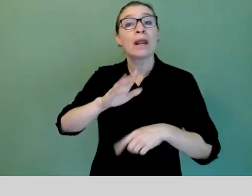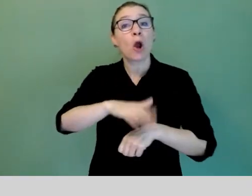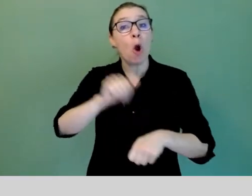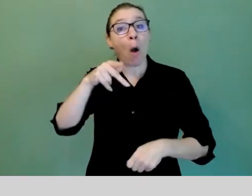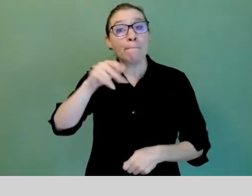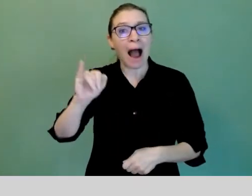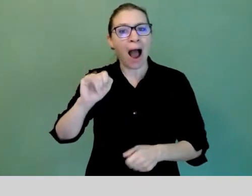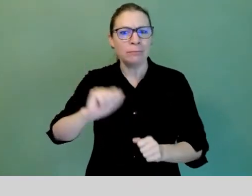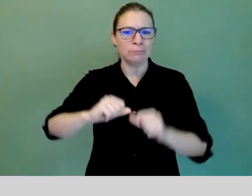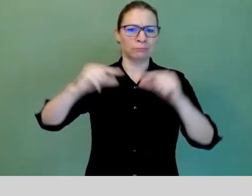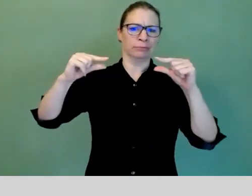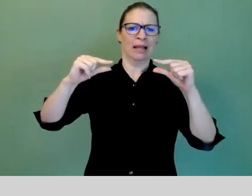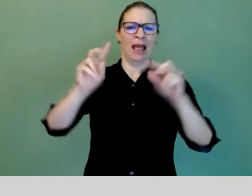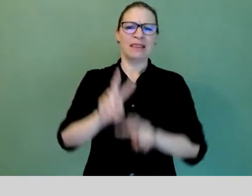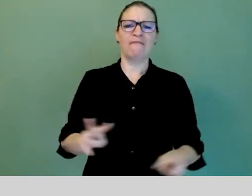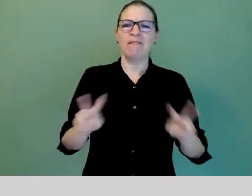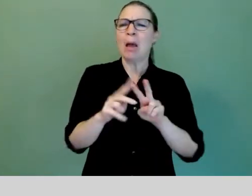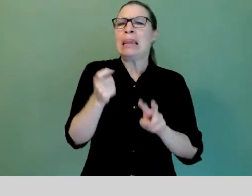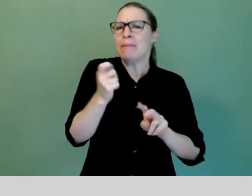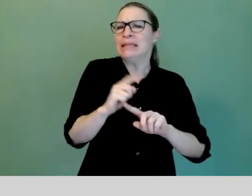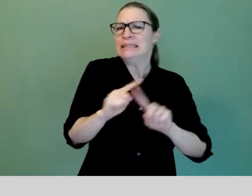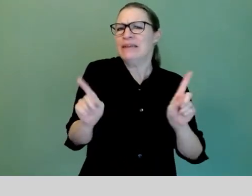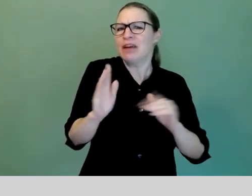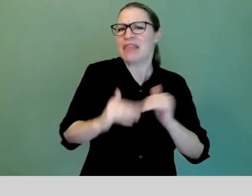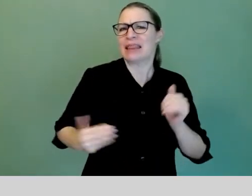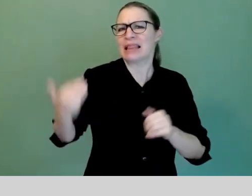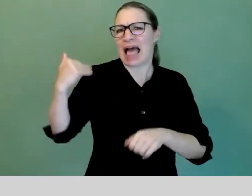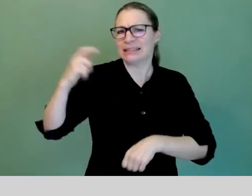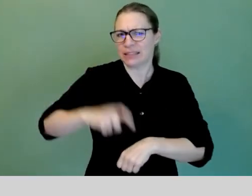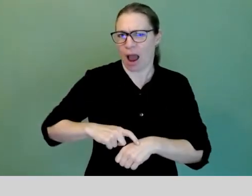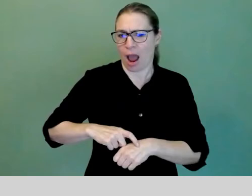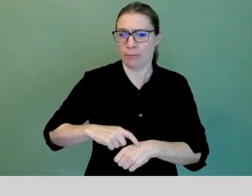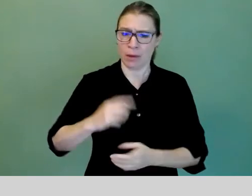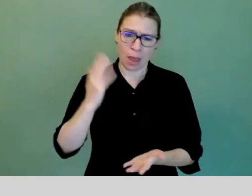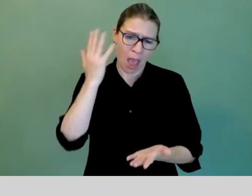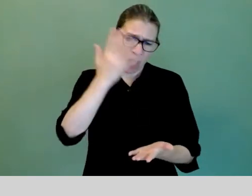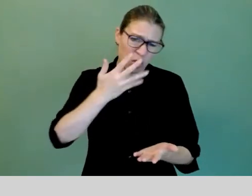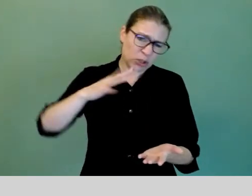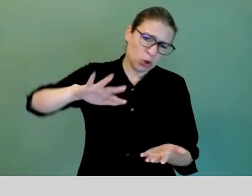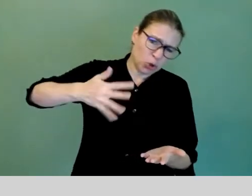that's slightly different from the time I called it before. It looks kinda close to what I described,